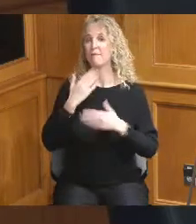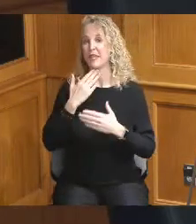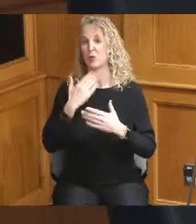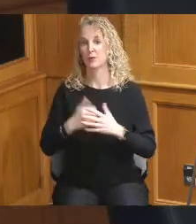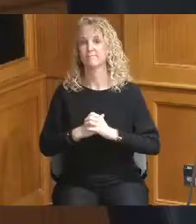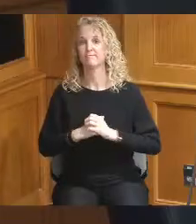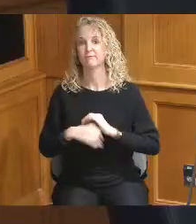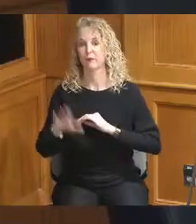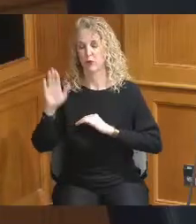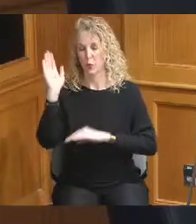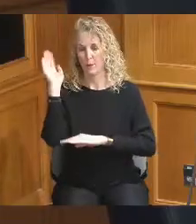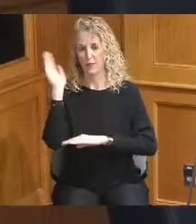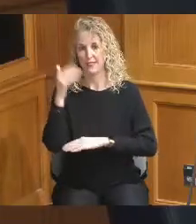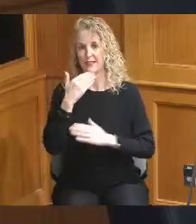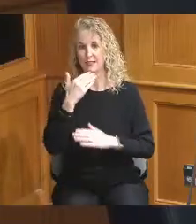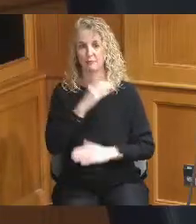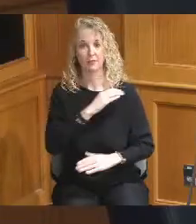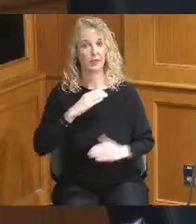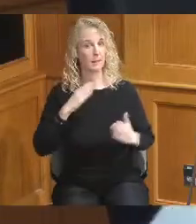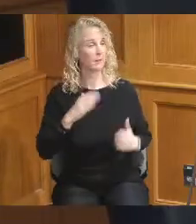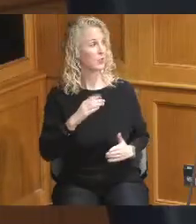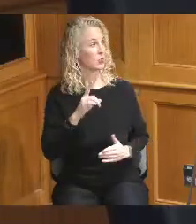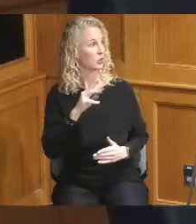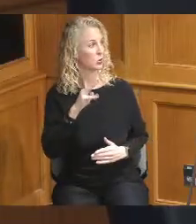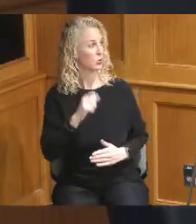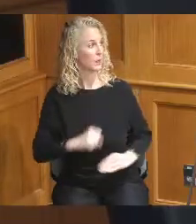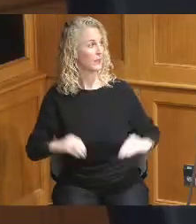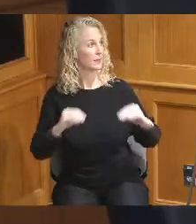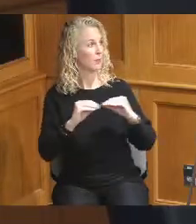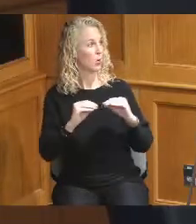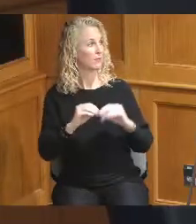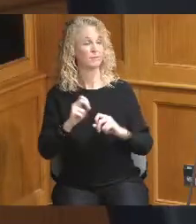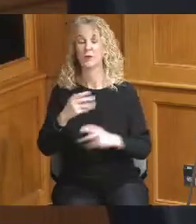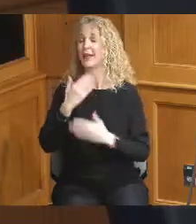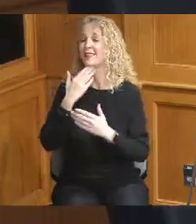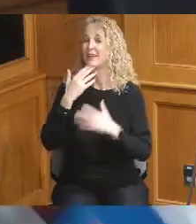you for your presentation Commissioner any further questions nothing okay all right thank you so much